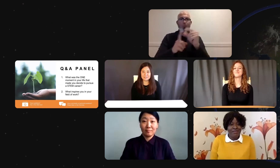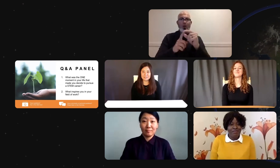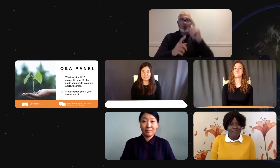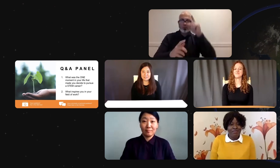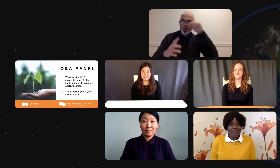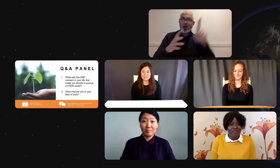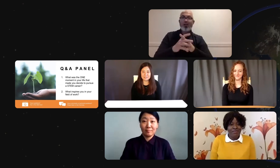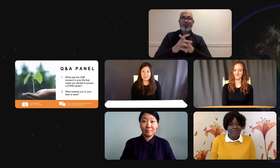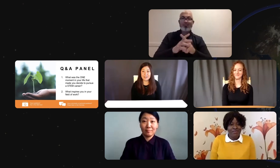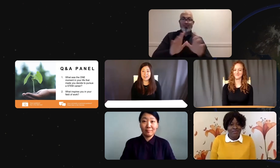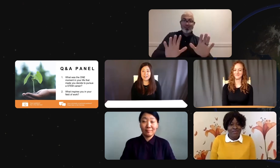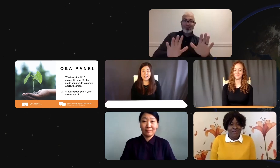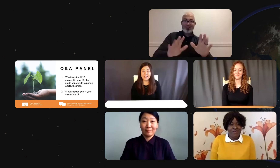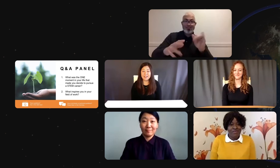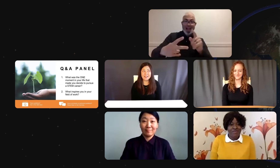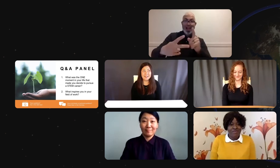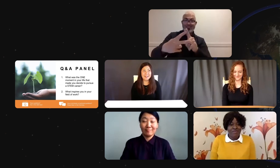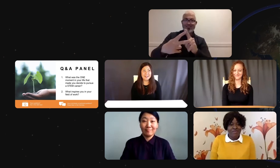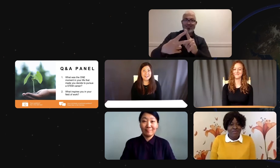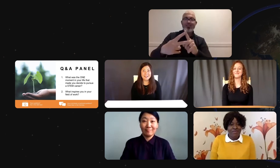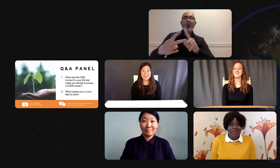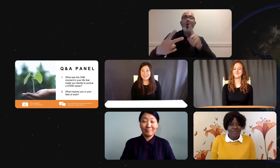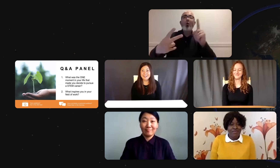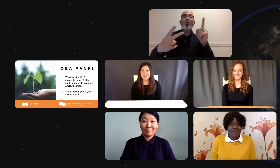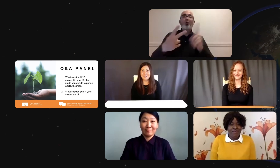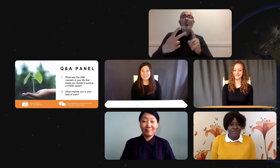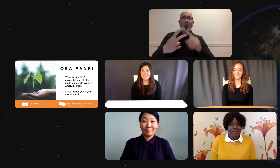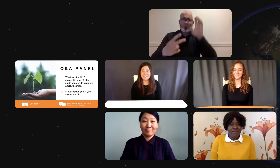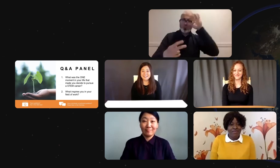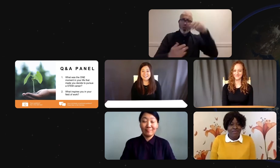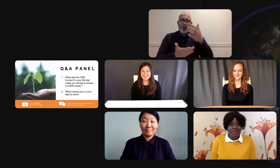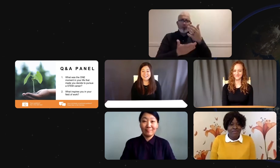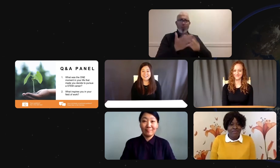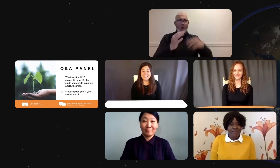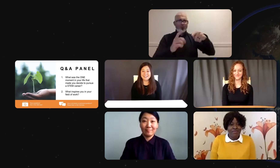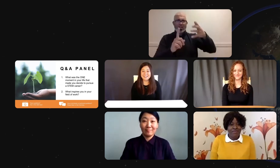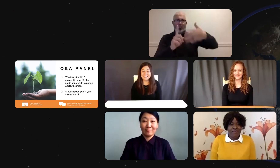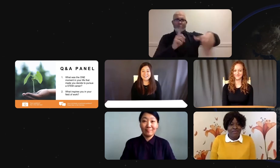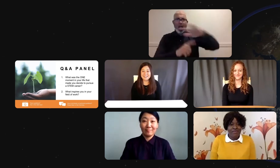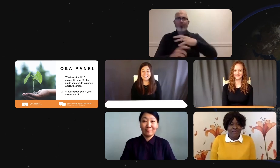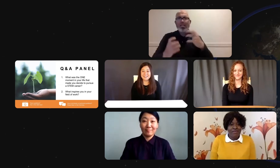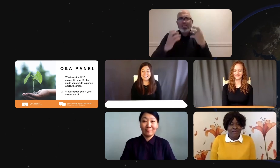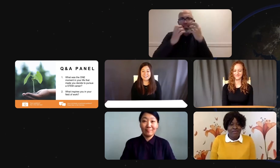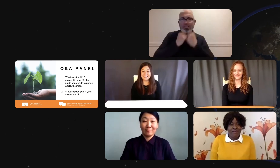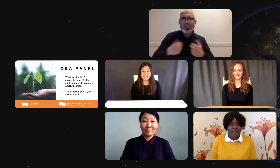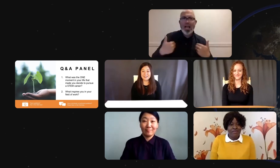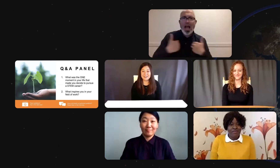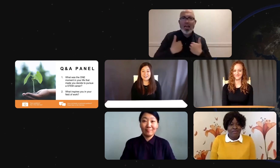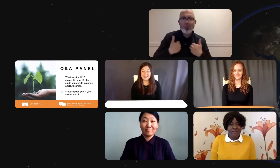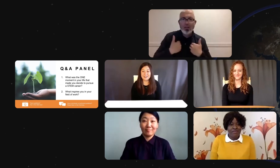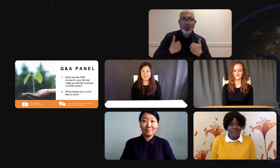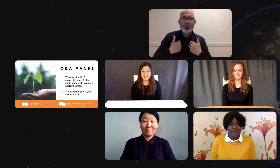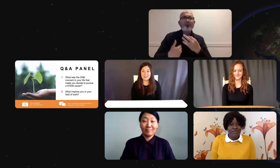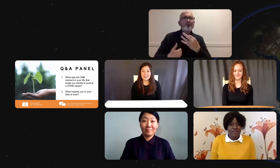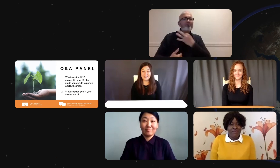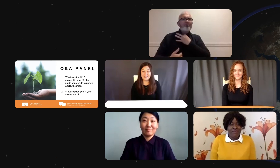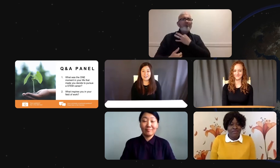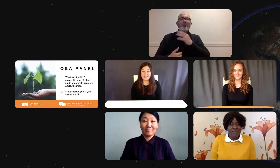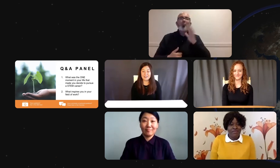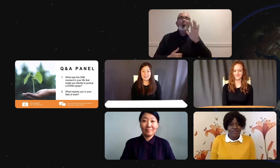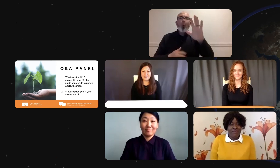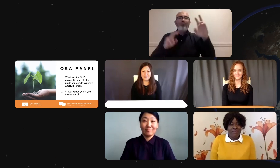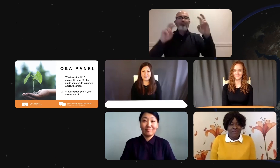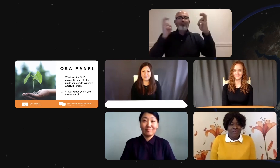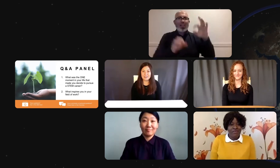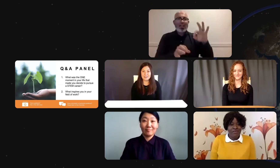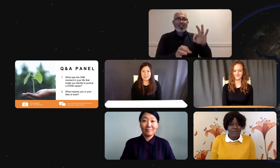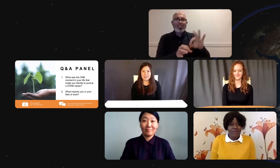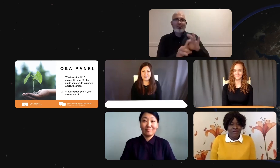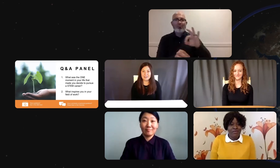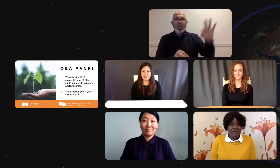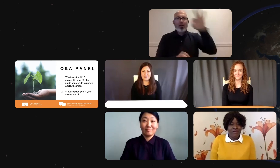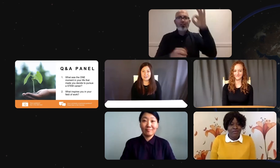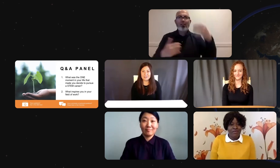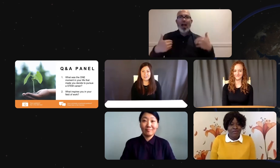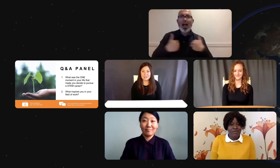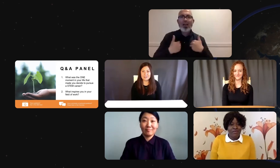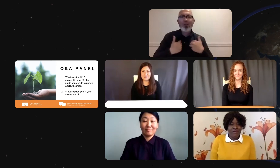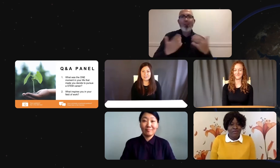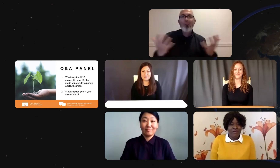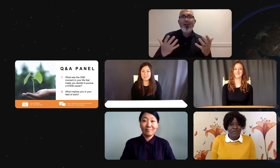The second question is: Part of taking care of the environment is taking care of animals.